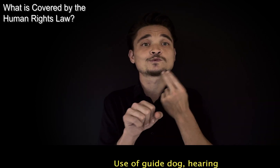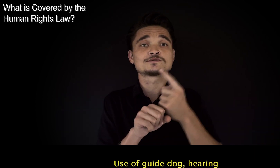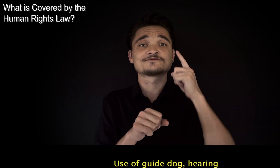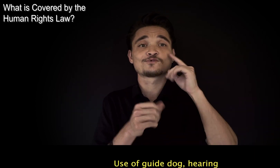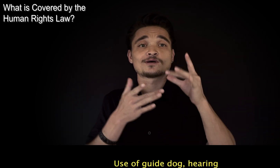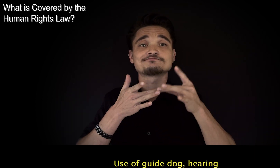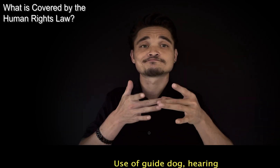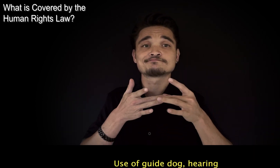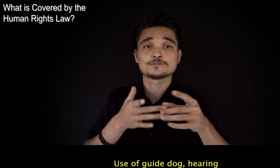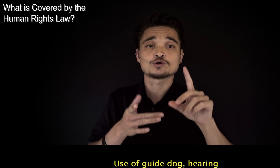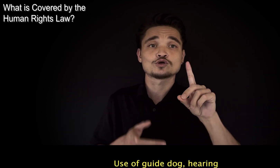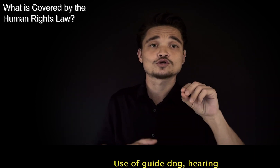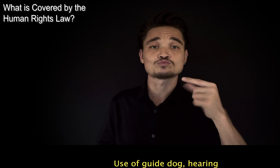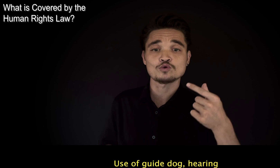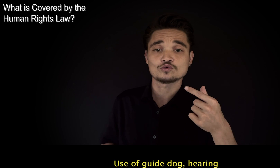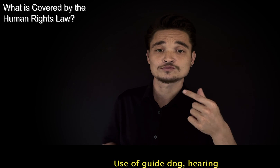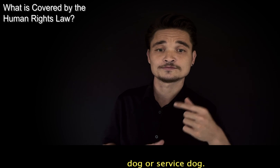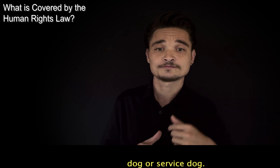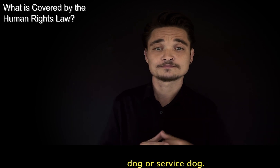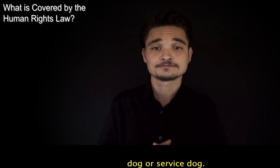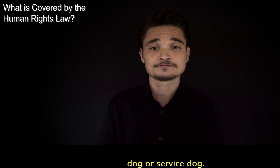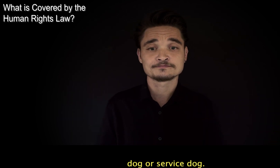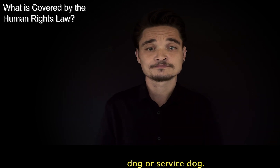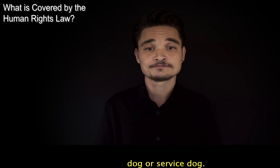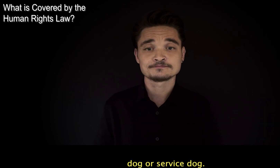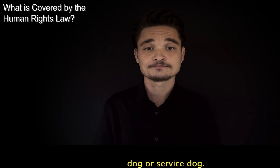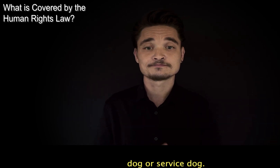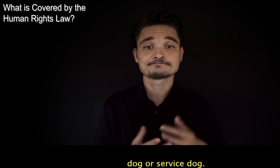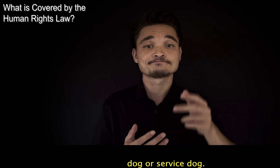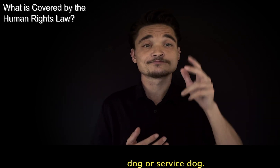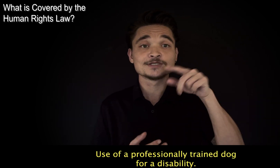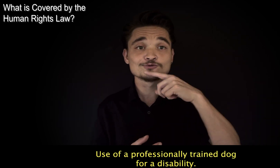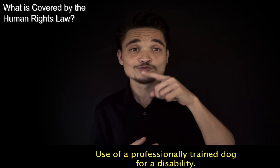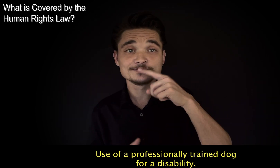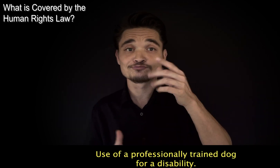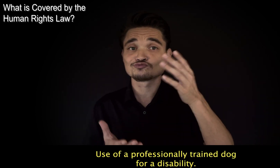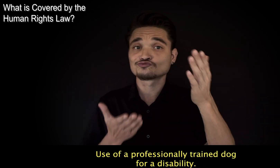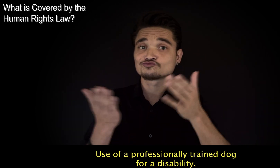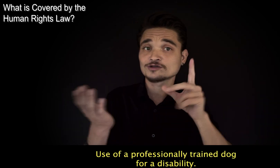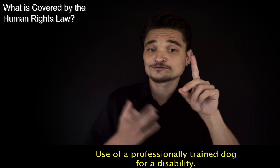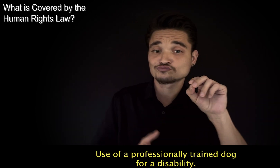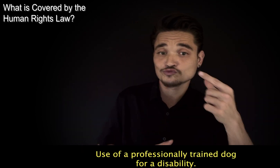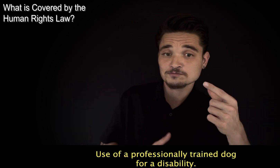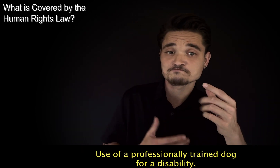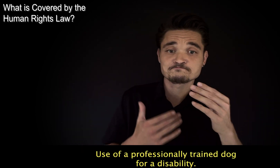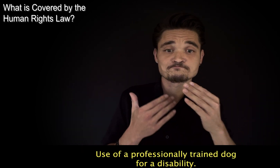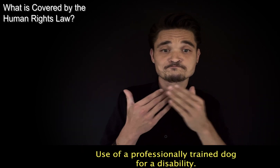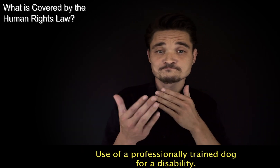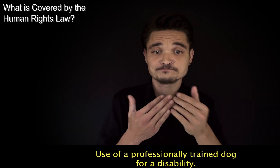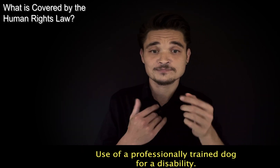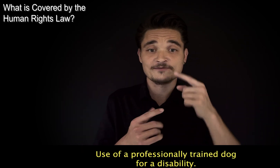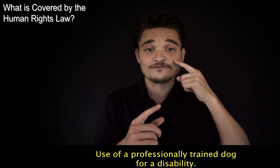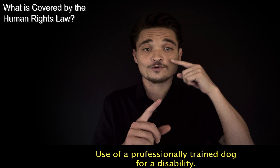Use of guide dog, hearing dog or service dog. Use of a professionally trained dog for a disability.